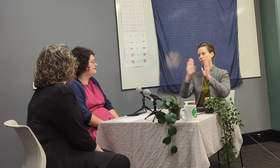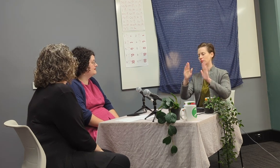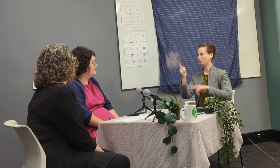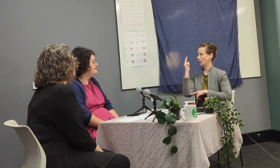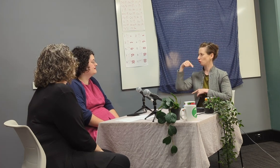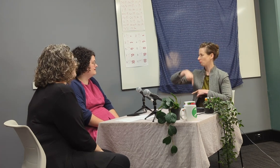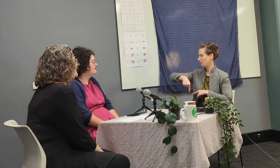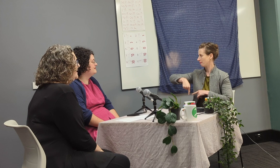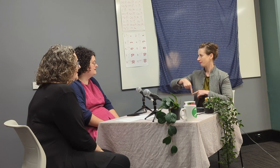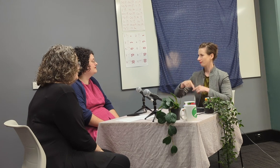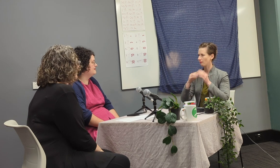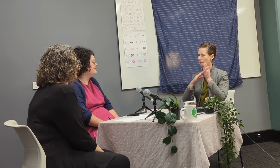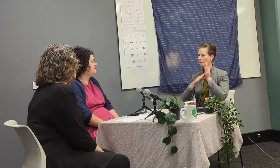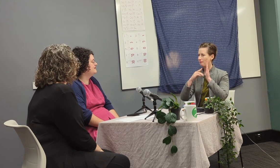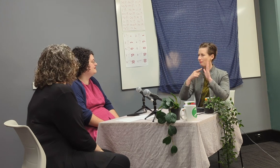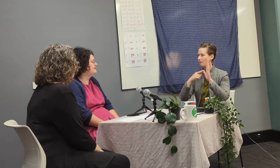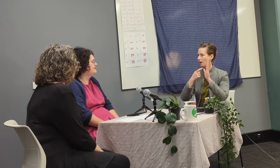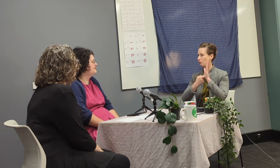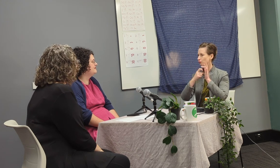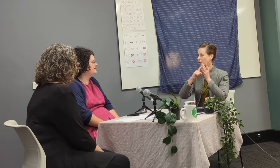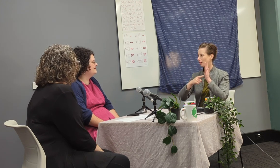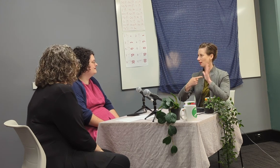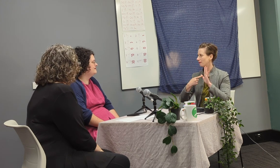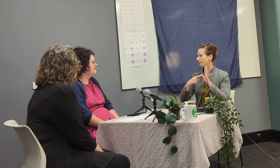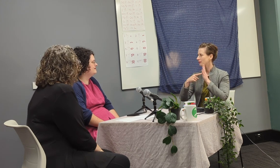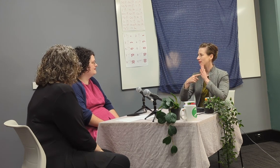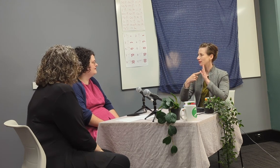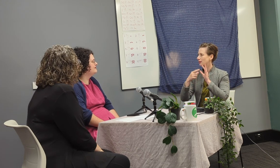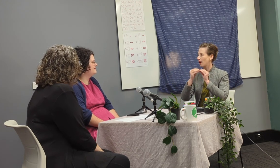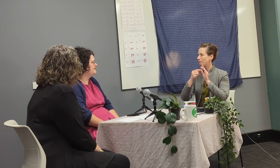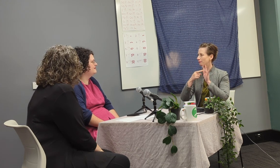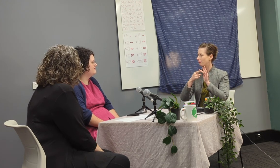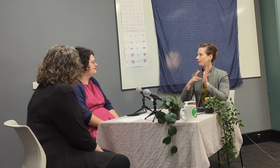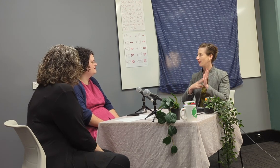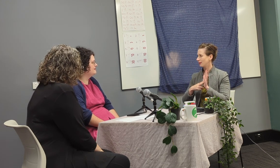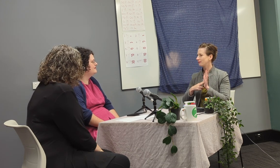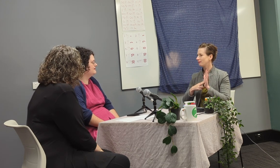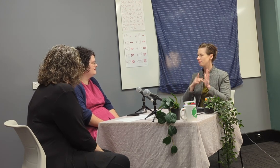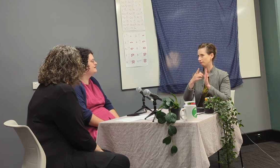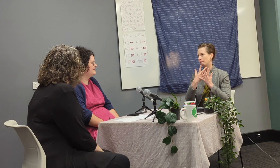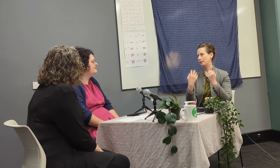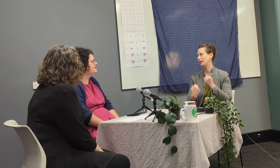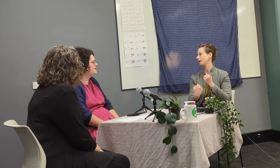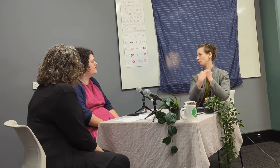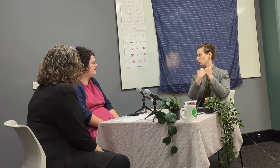I had an amazing teacher here, Professor Marija Tabain.